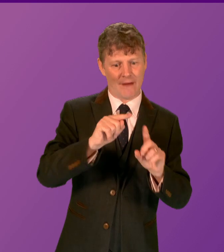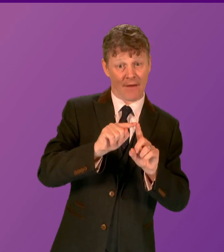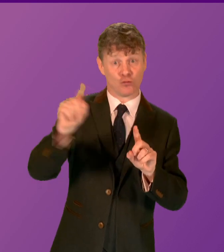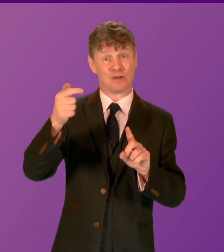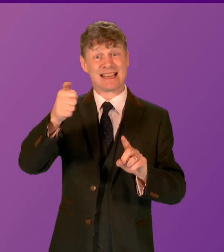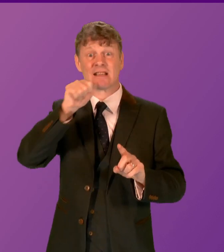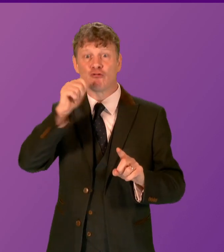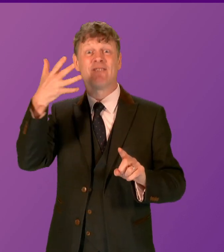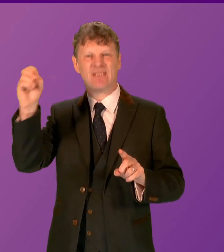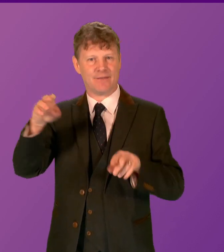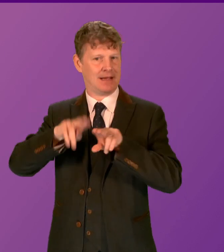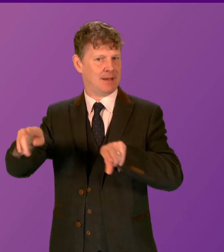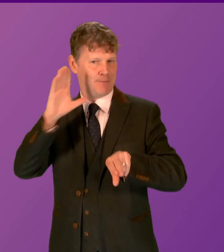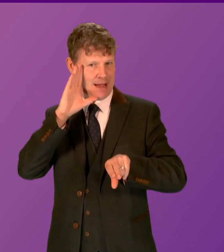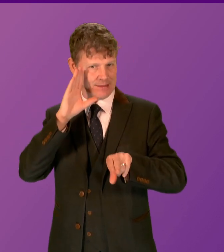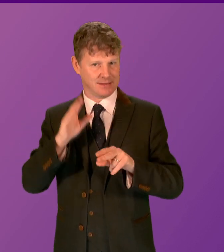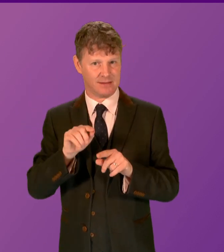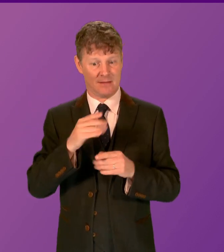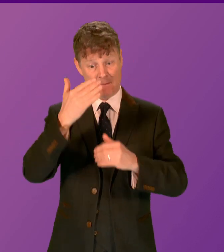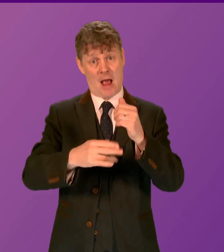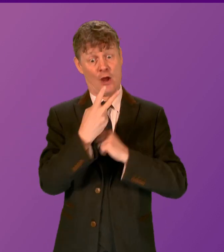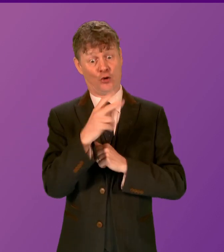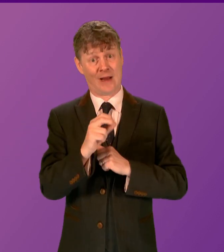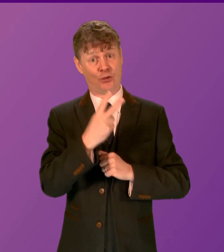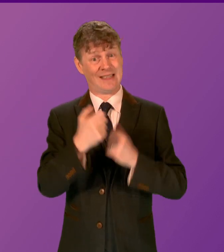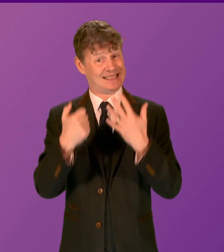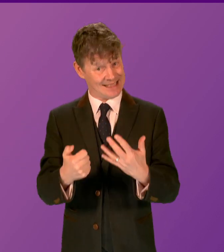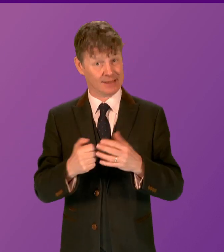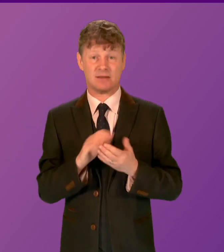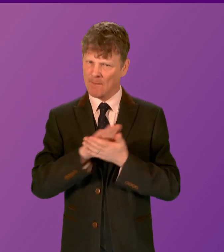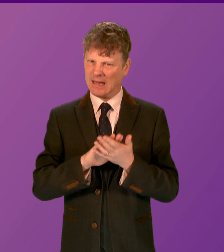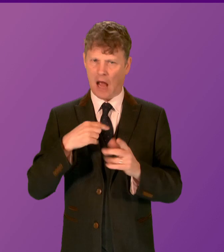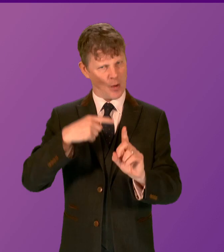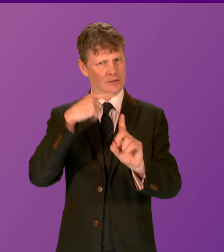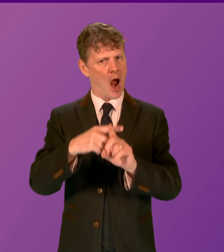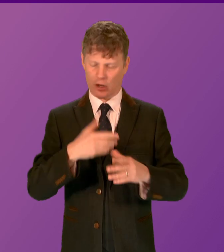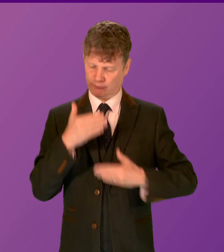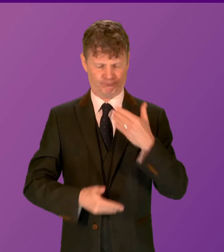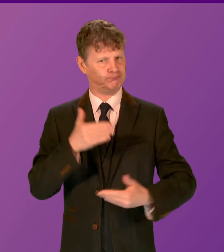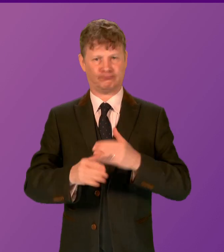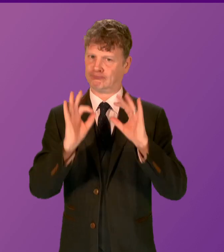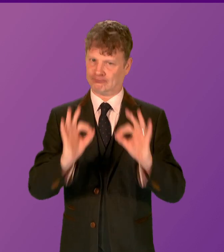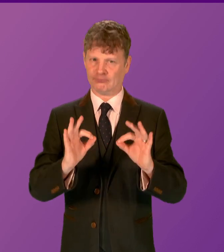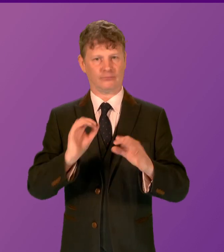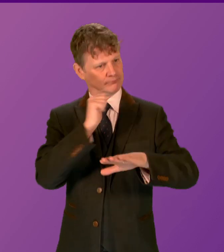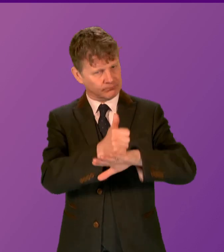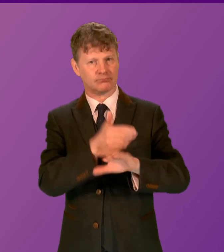We are also very much on track to meet the targets that we have set for publicly funded